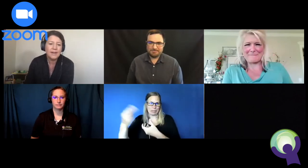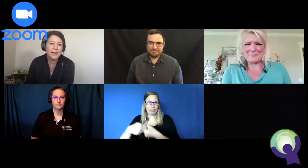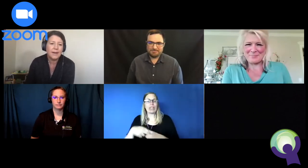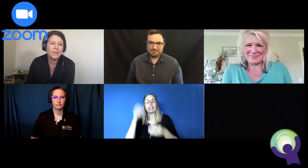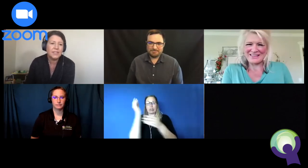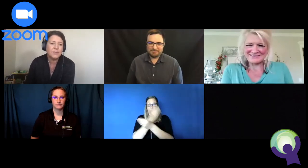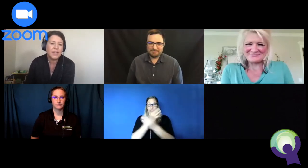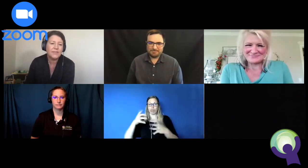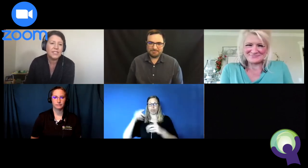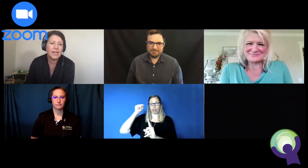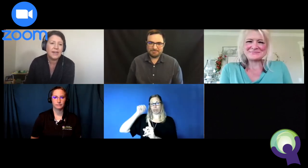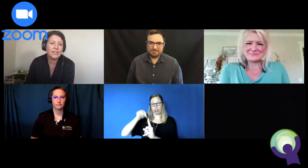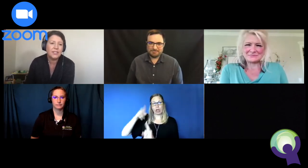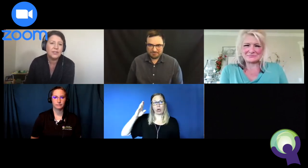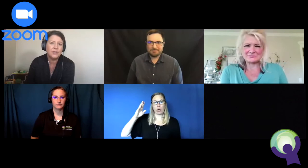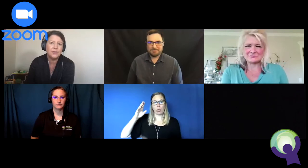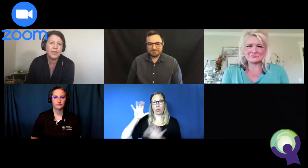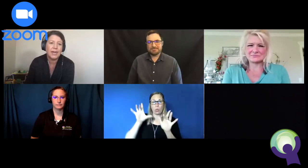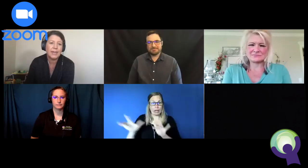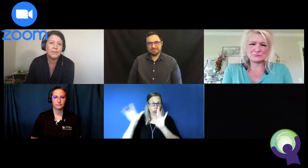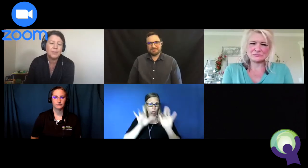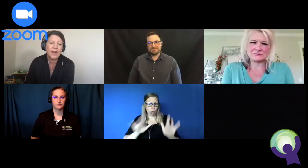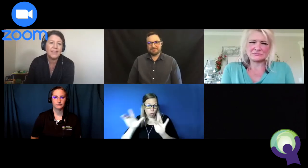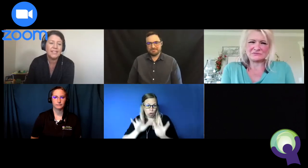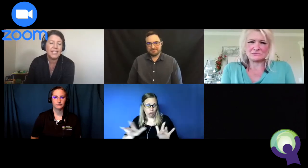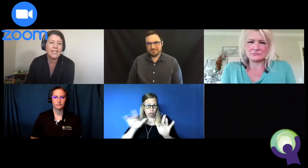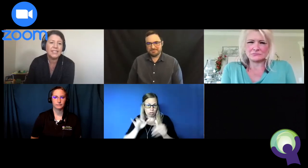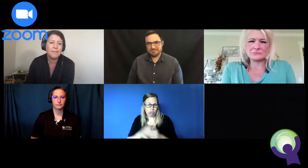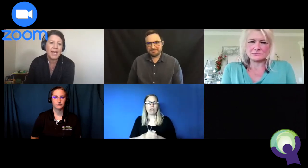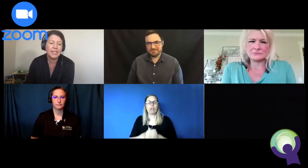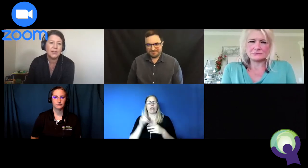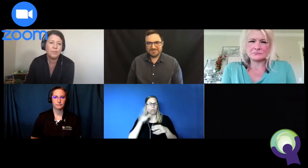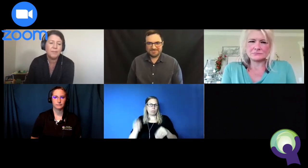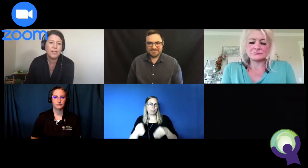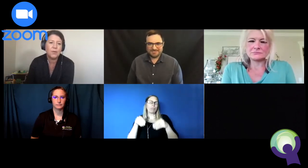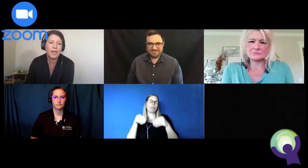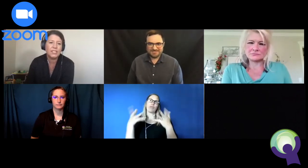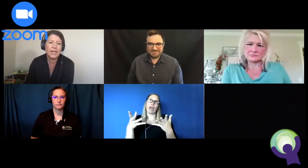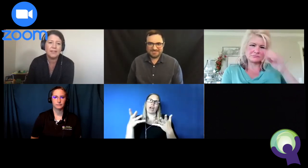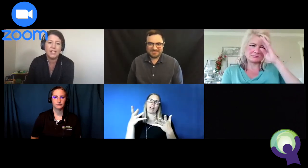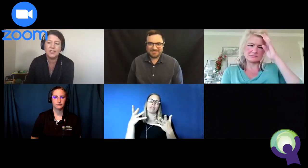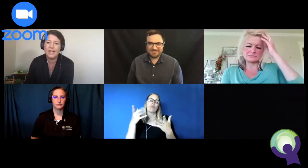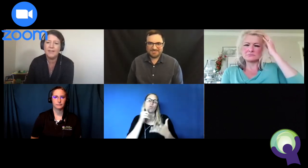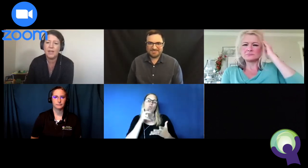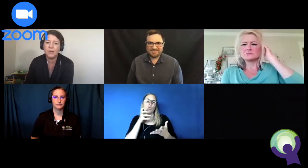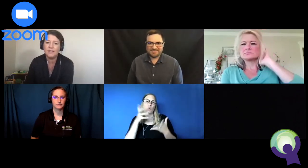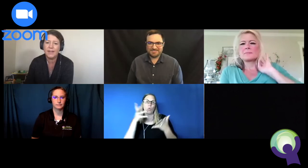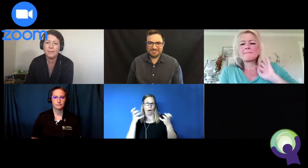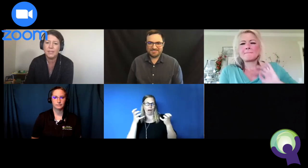on this. We have decided to do, to provide this "in demand" so people can watch it at a later date if they weren't available